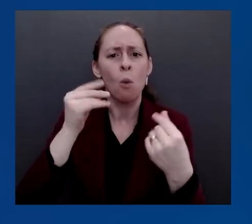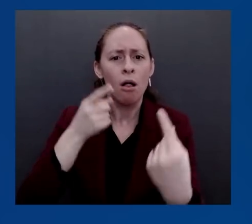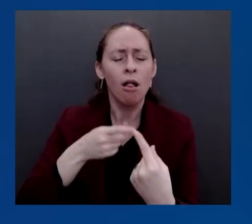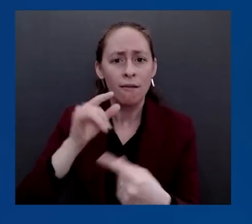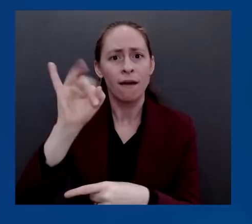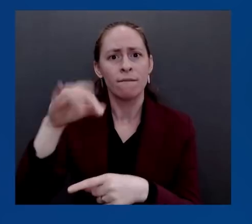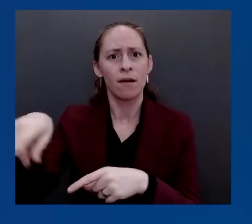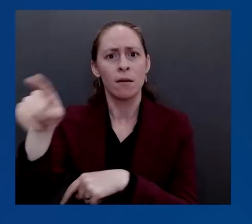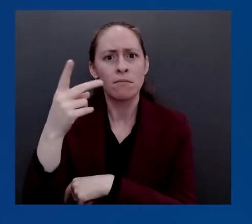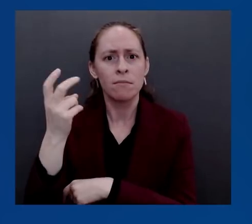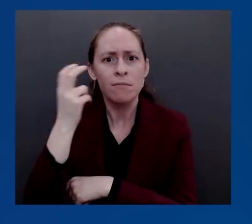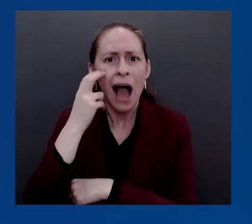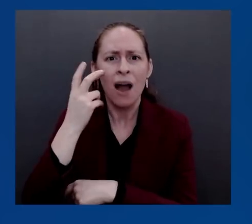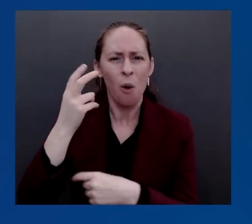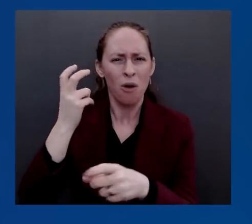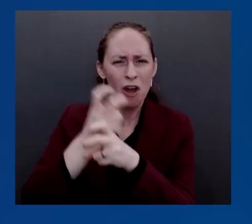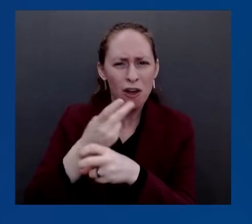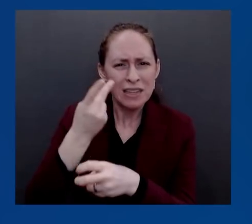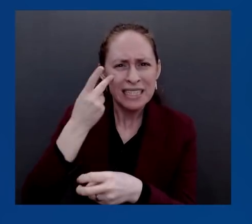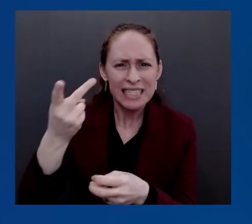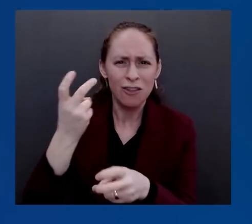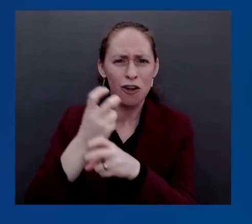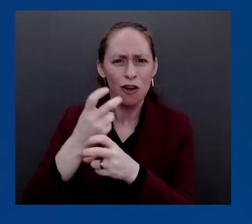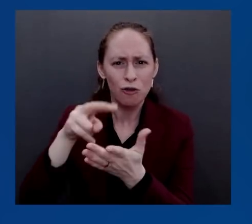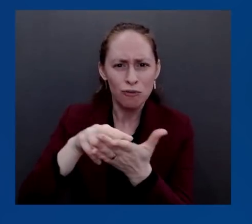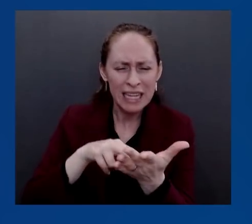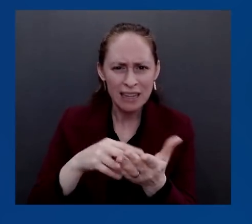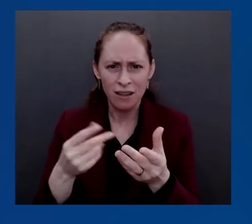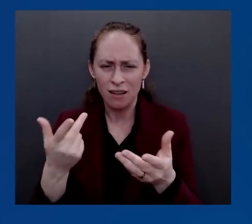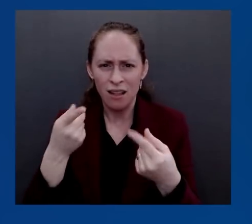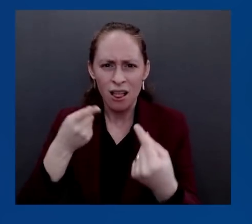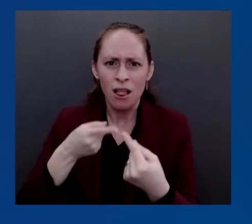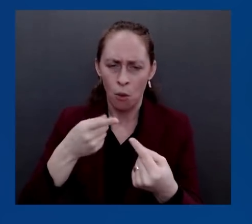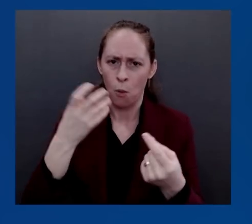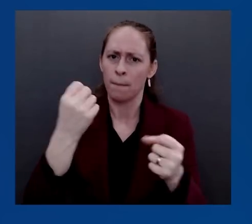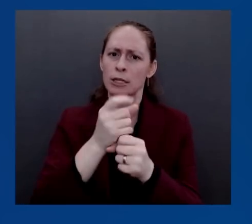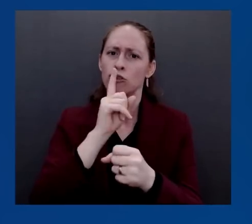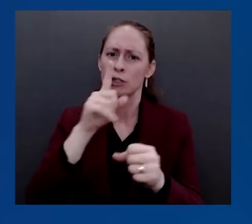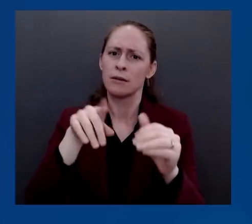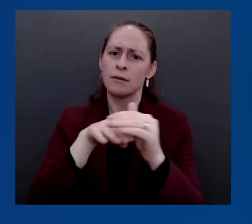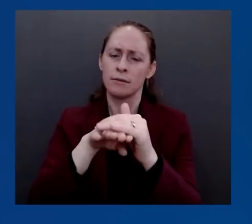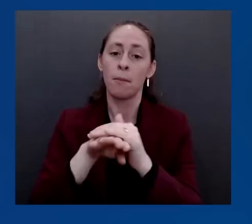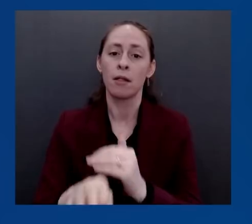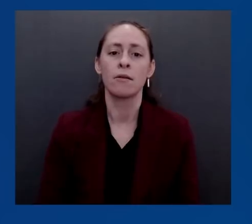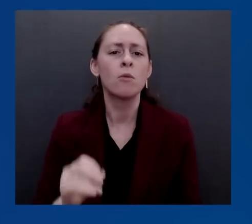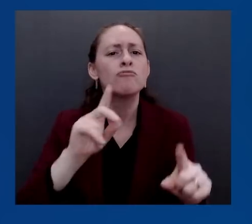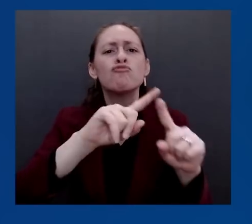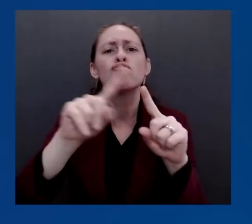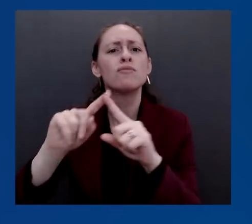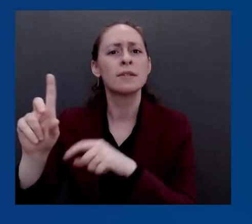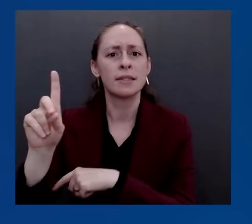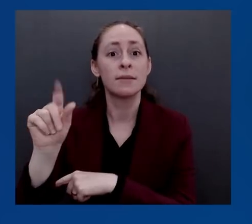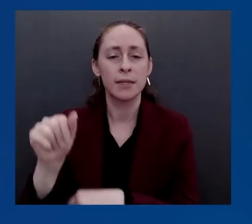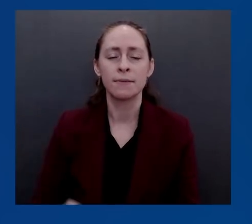The information we receive will help guide our new investments. And it's a key part of planning and implementing our longer-term testing strategy